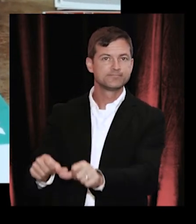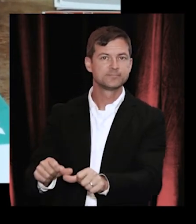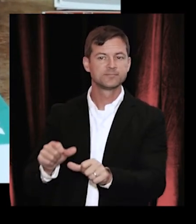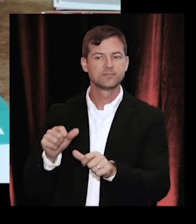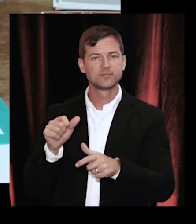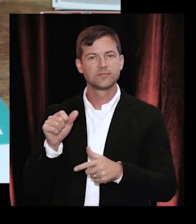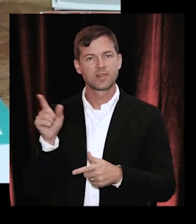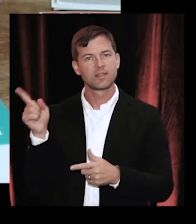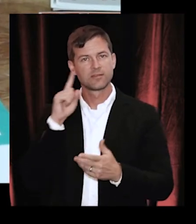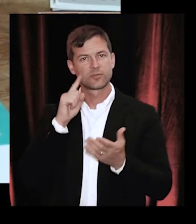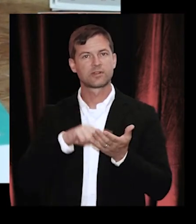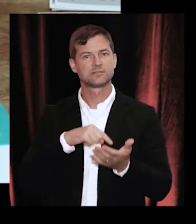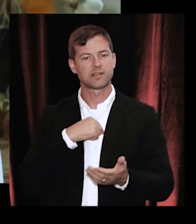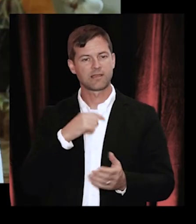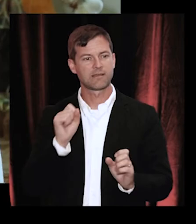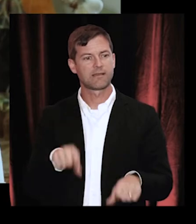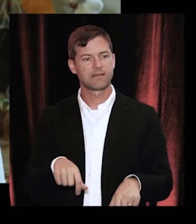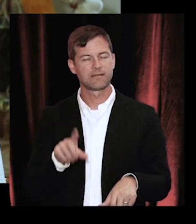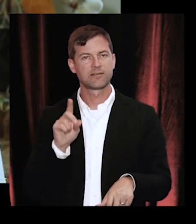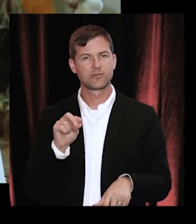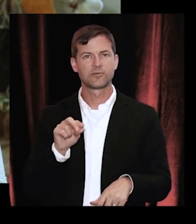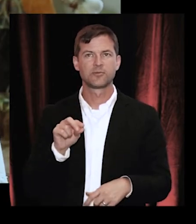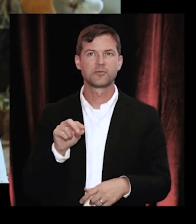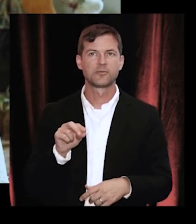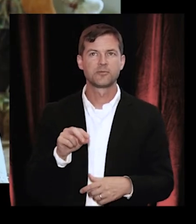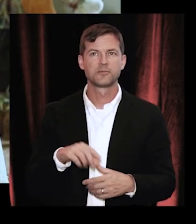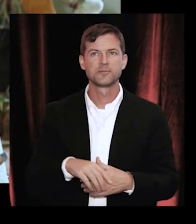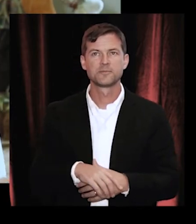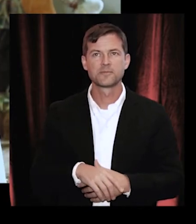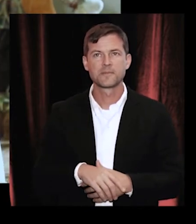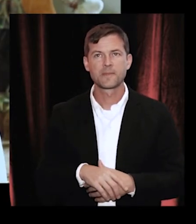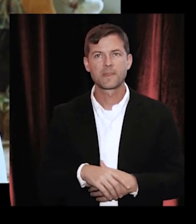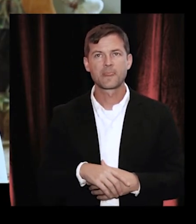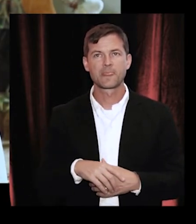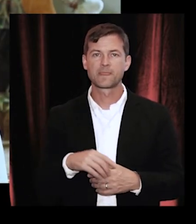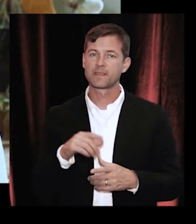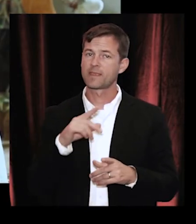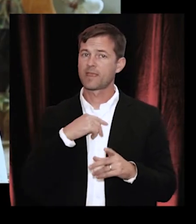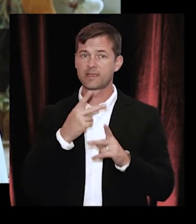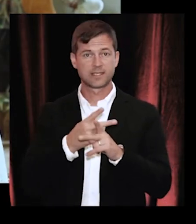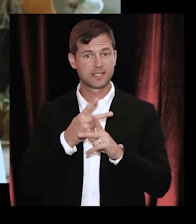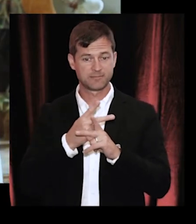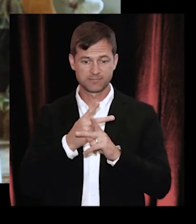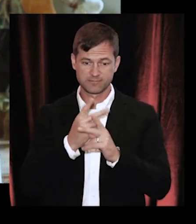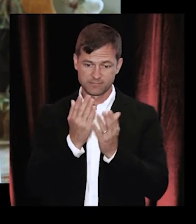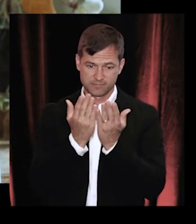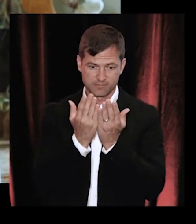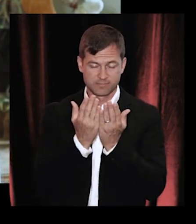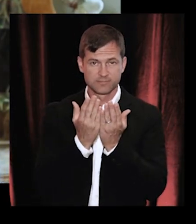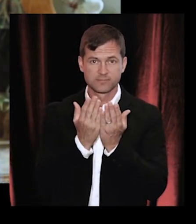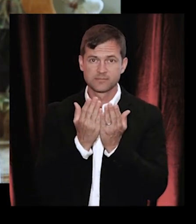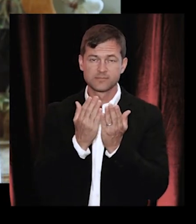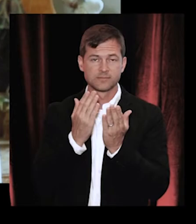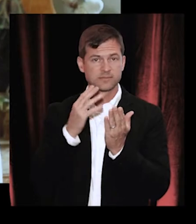I always kept my head in the books and I always kept my head into church.